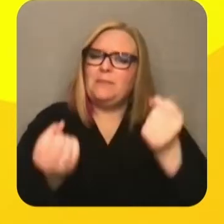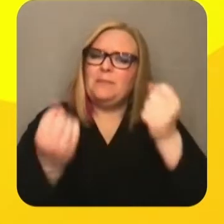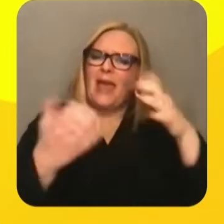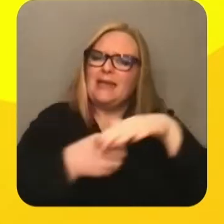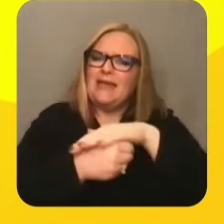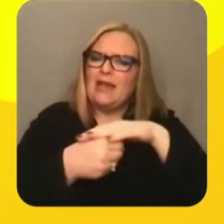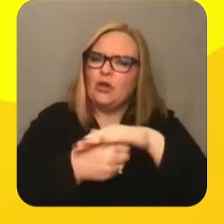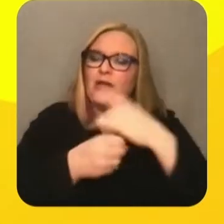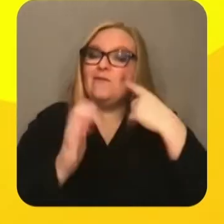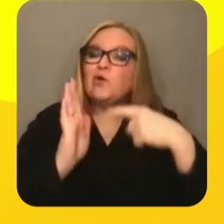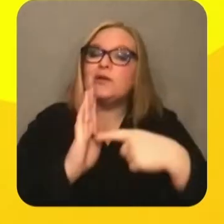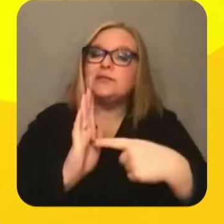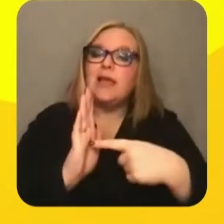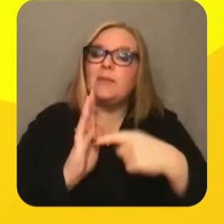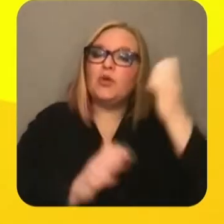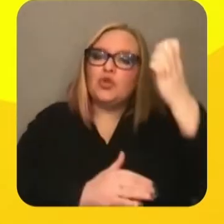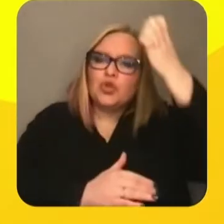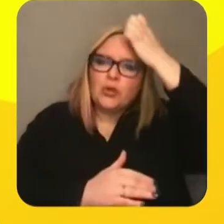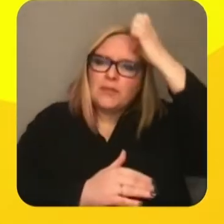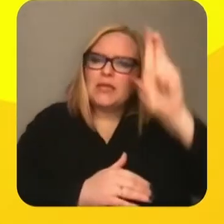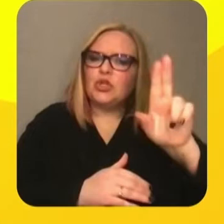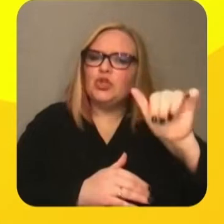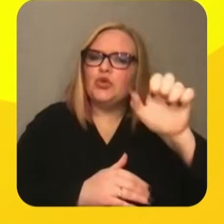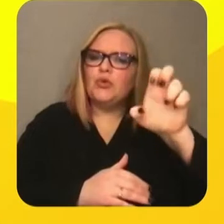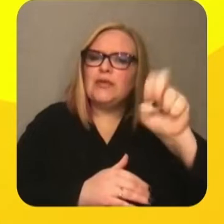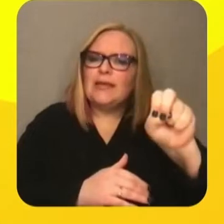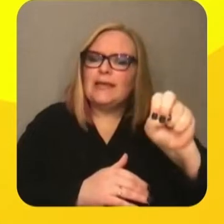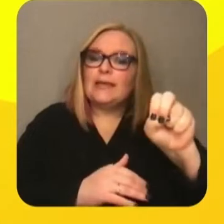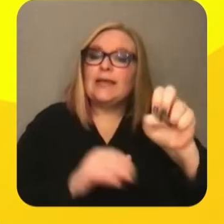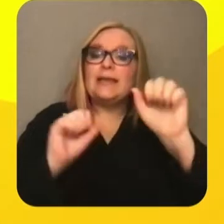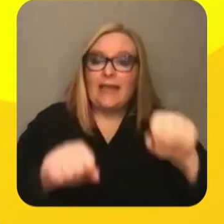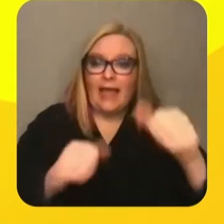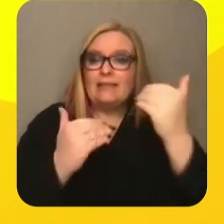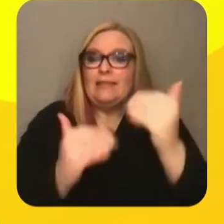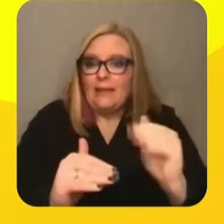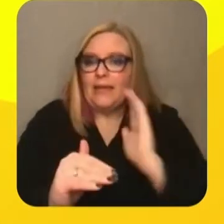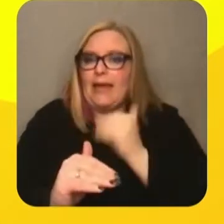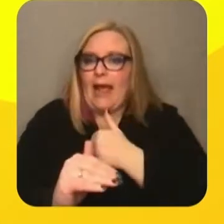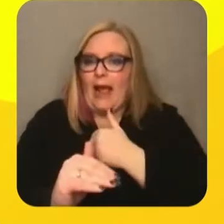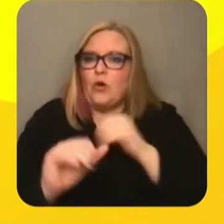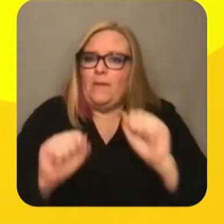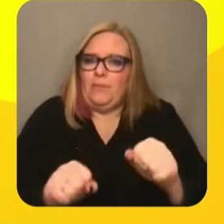the European Union, can restrict our ability to capture accurate demographic data.